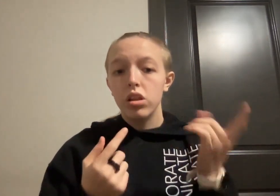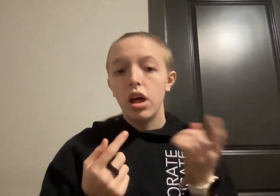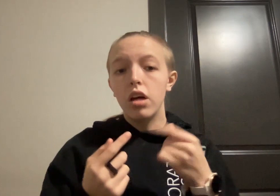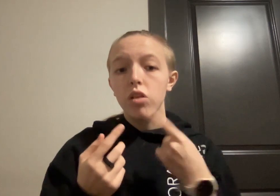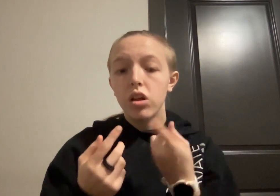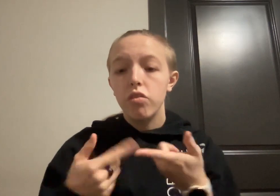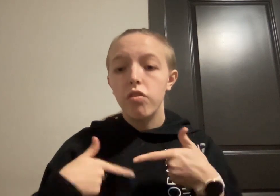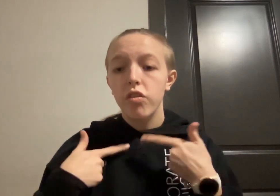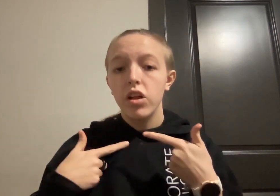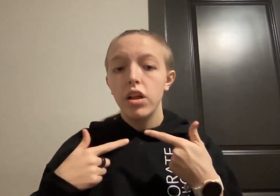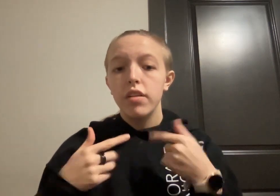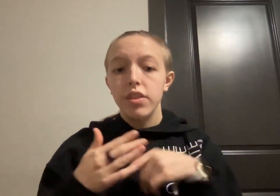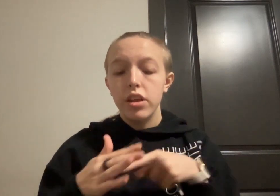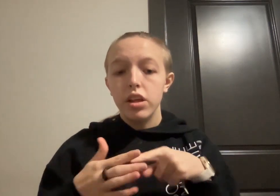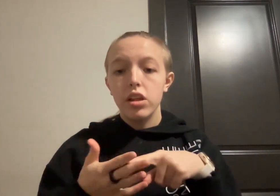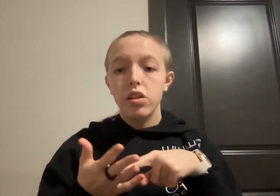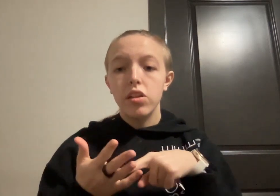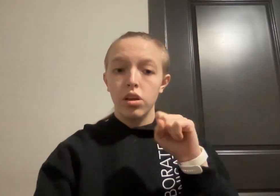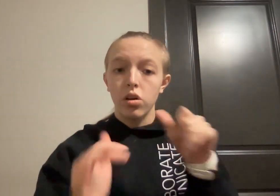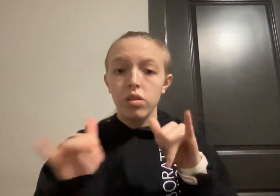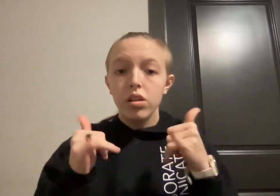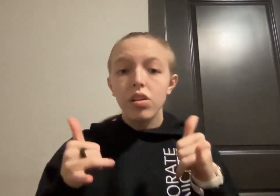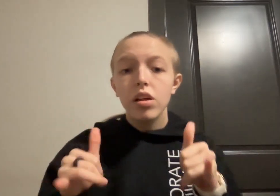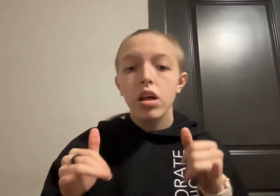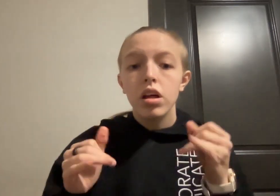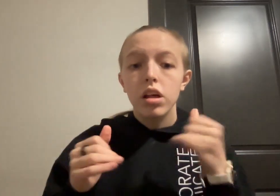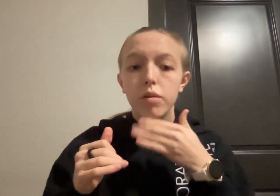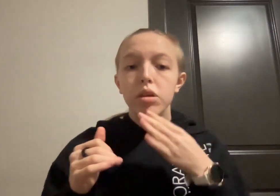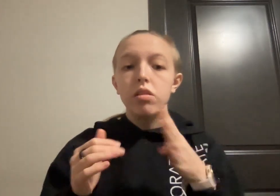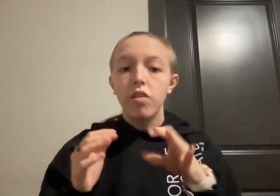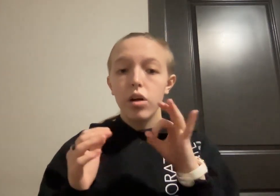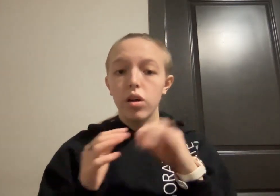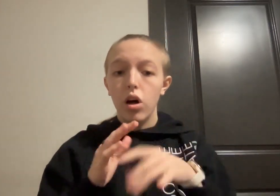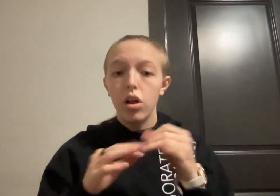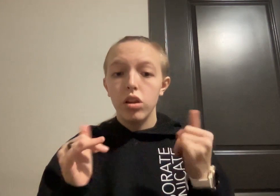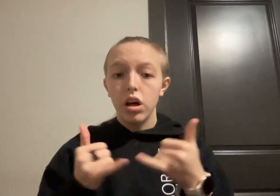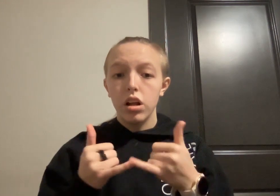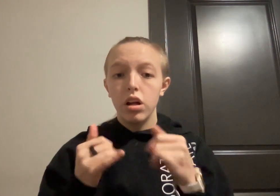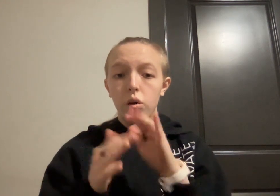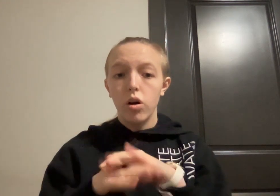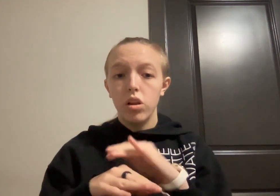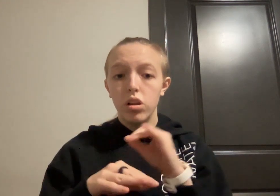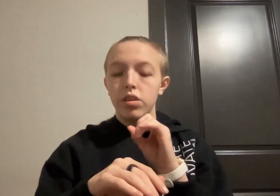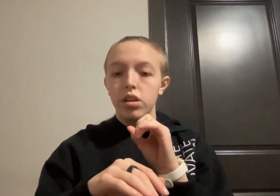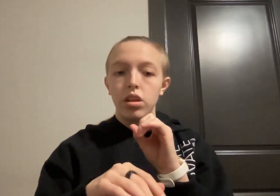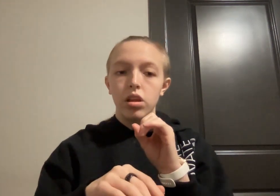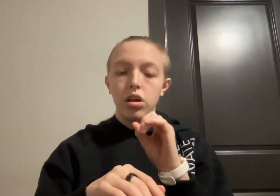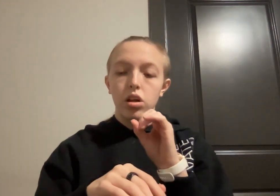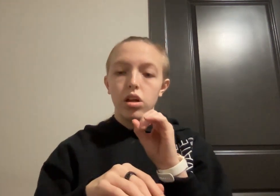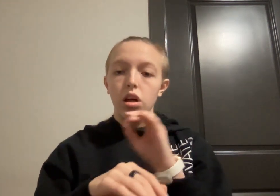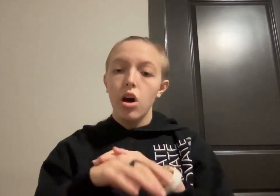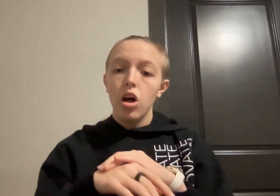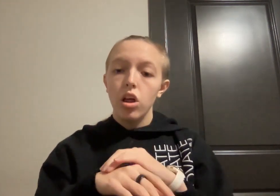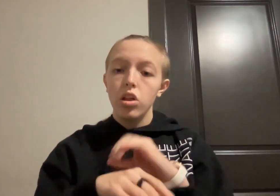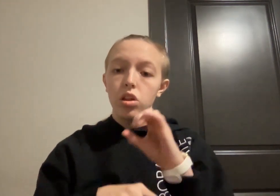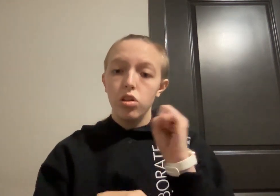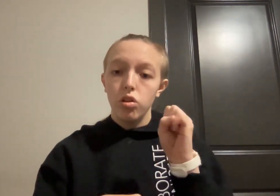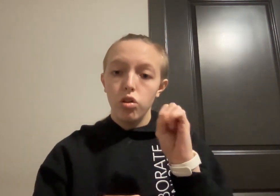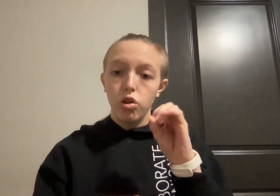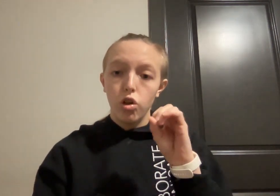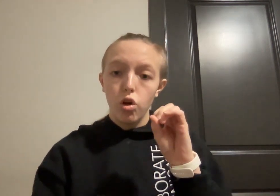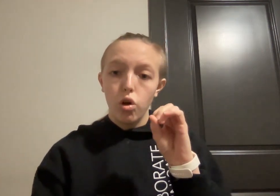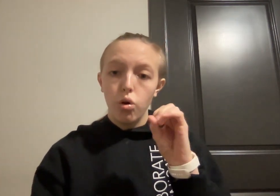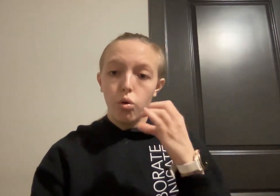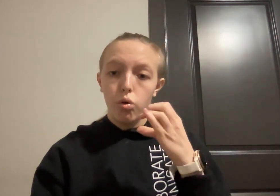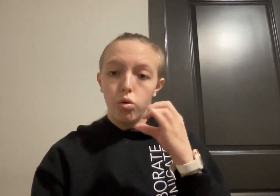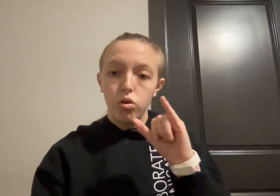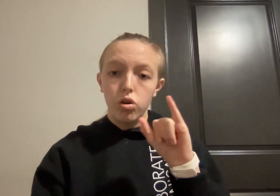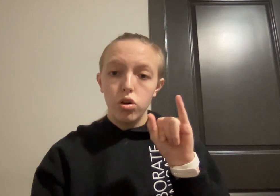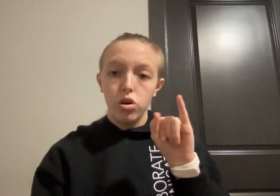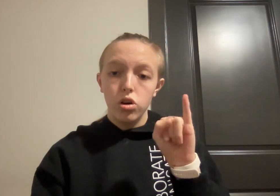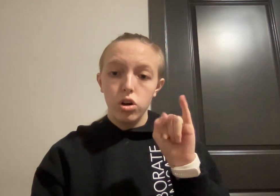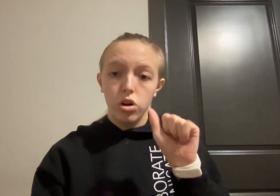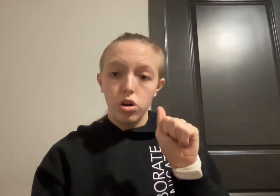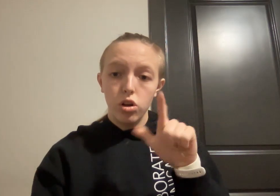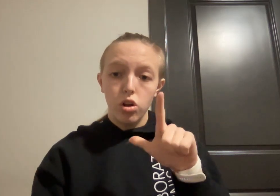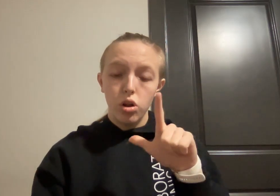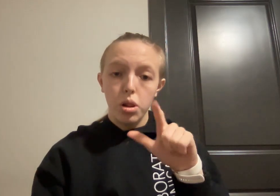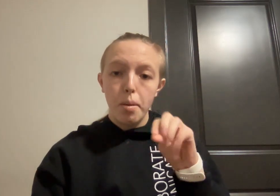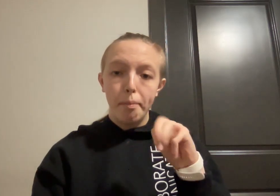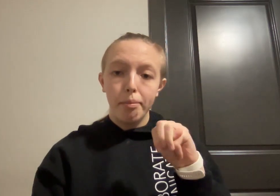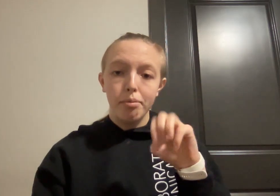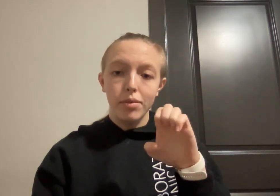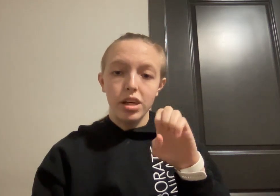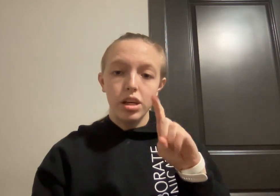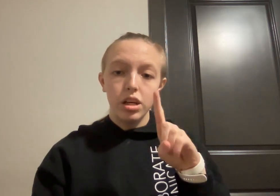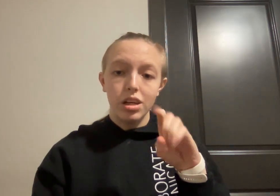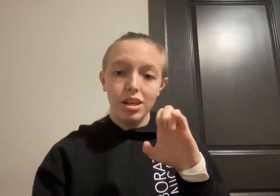These parties can be found online on social media